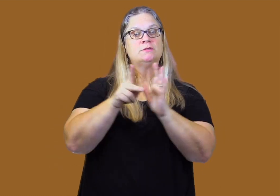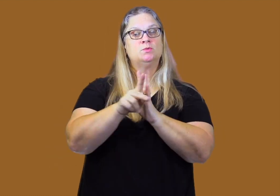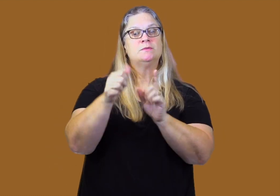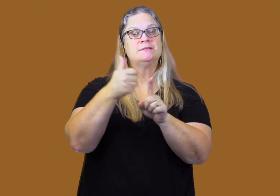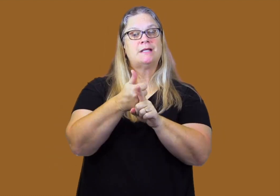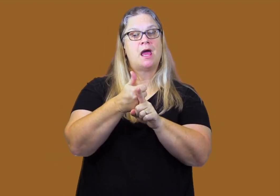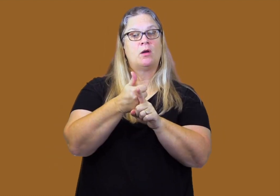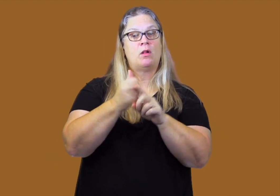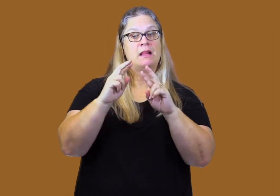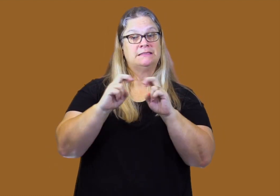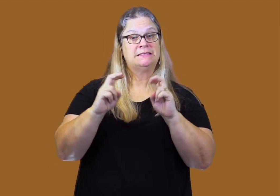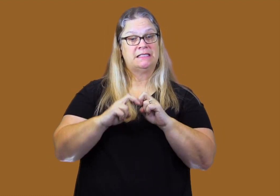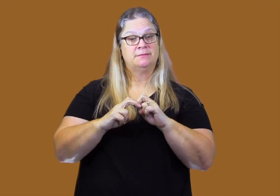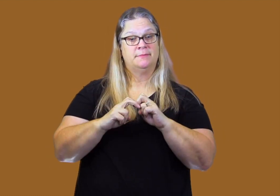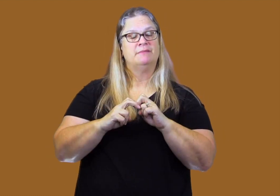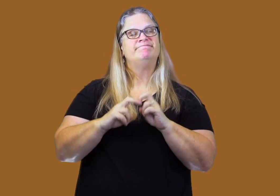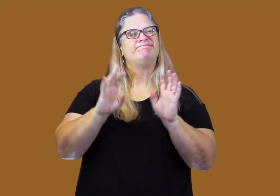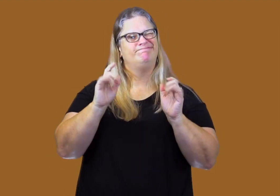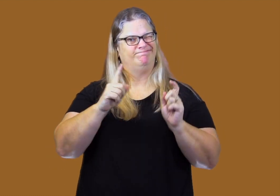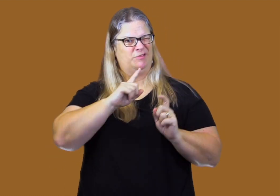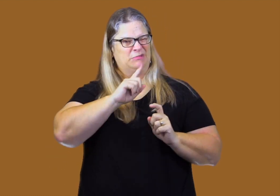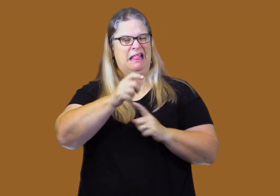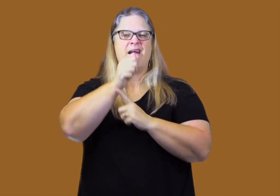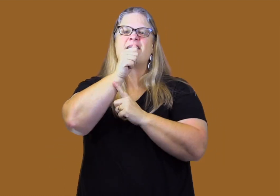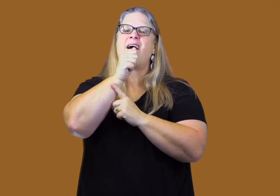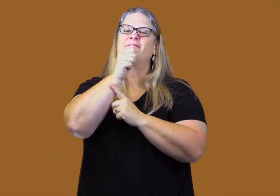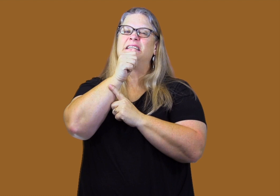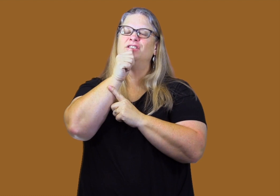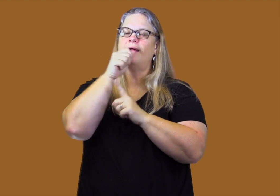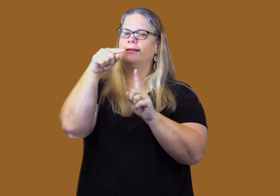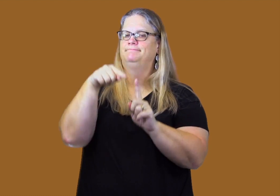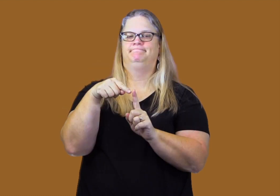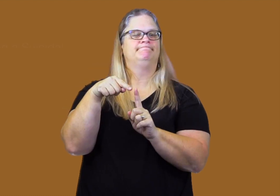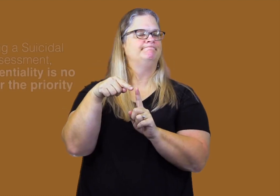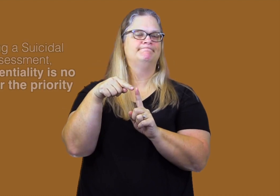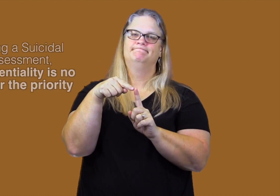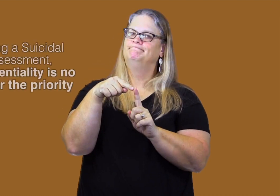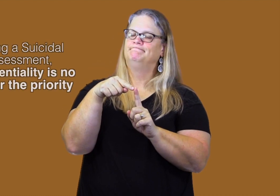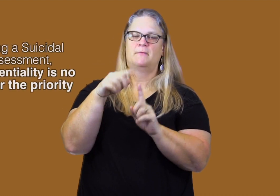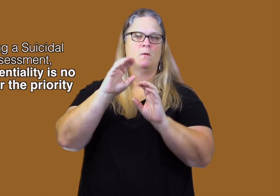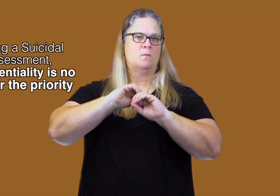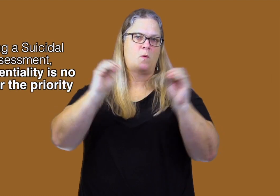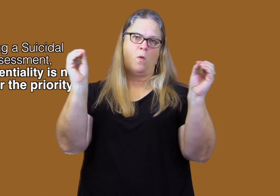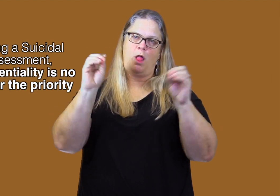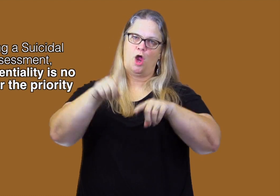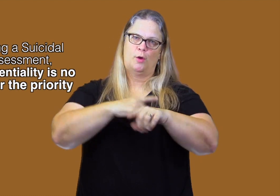During a suicide assessment, confidentiality is no longer the priority,